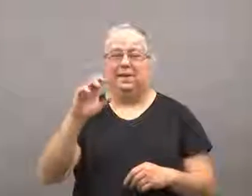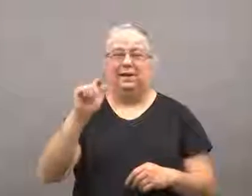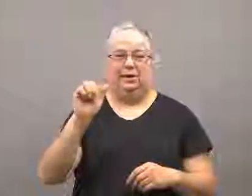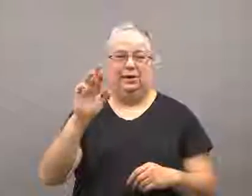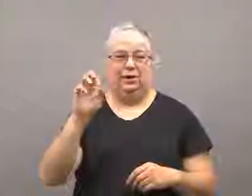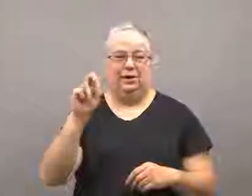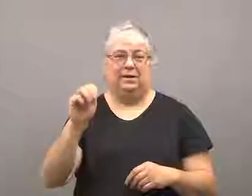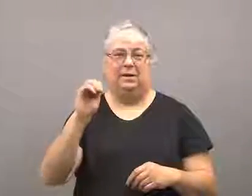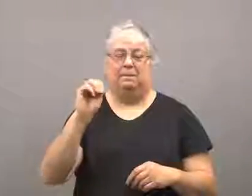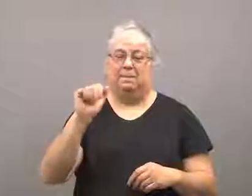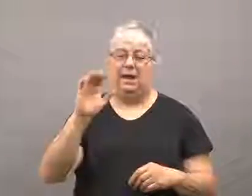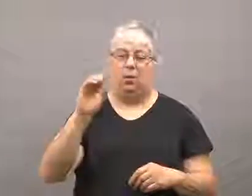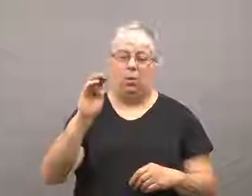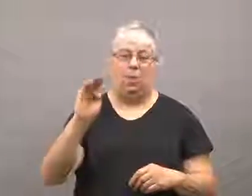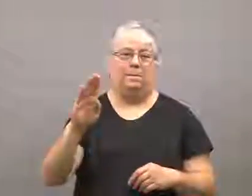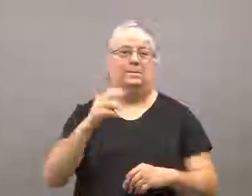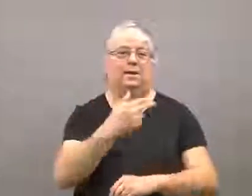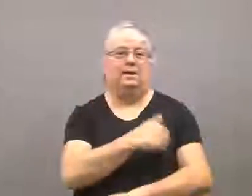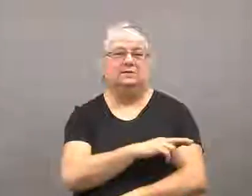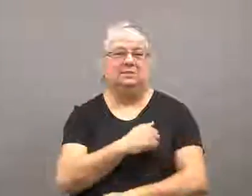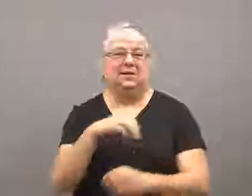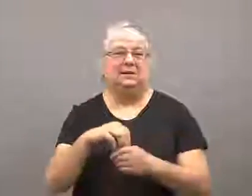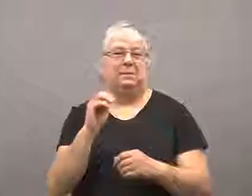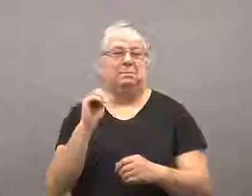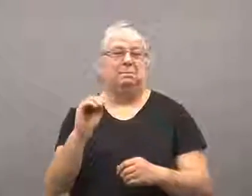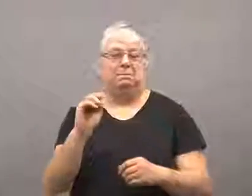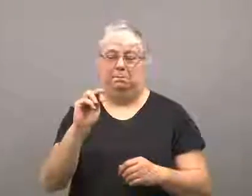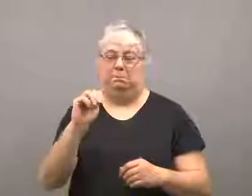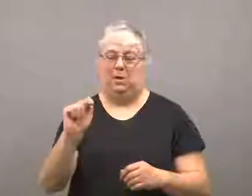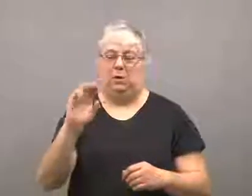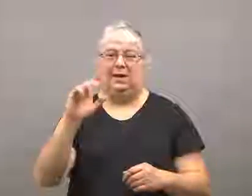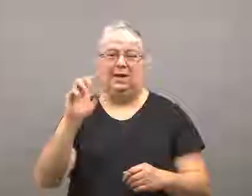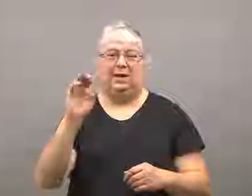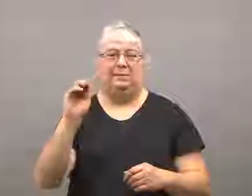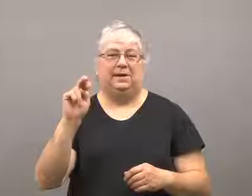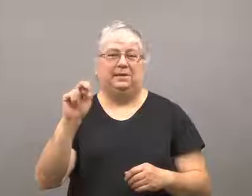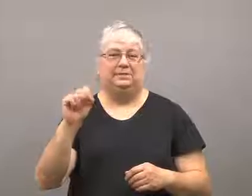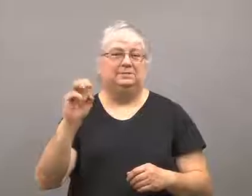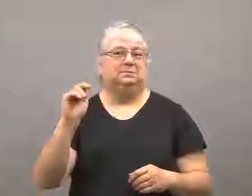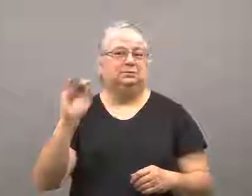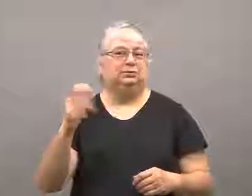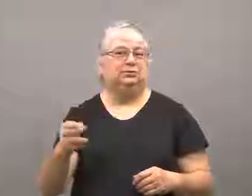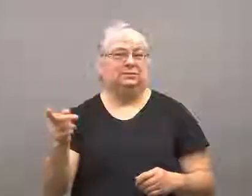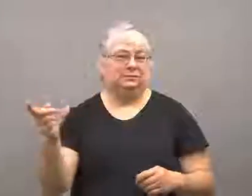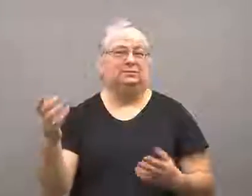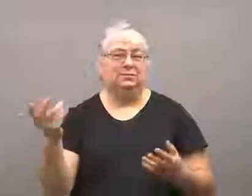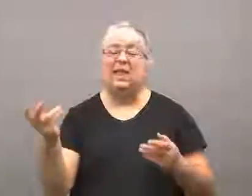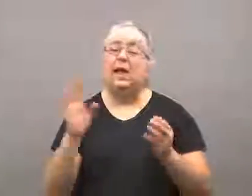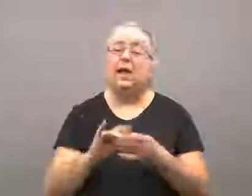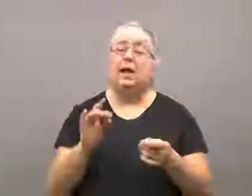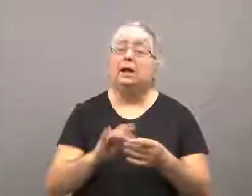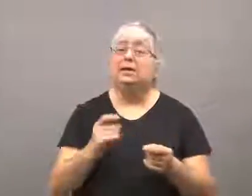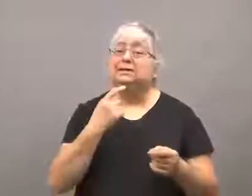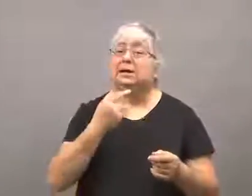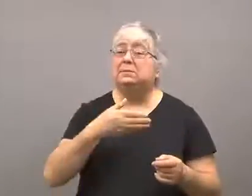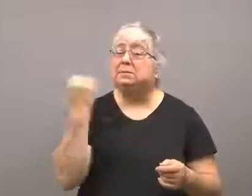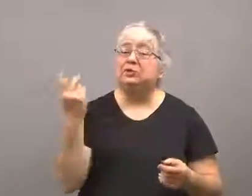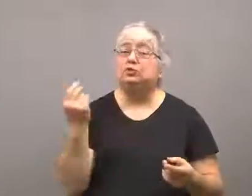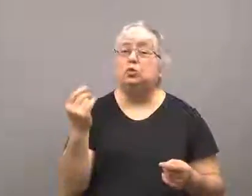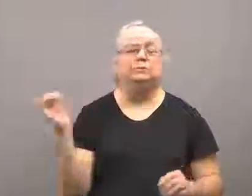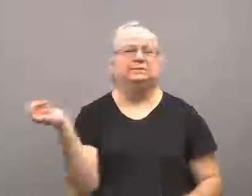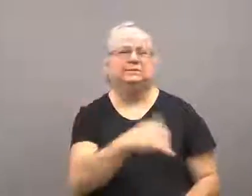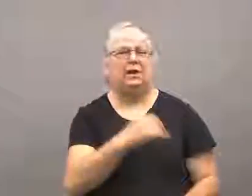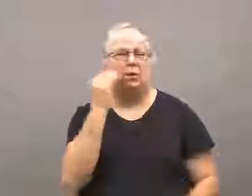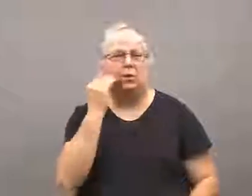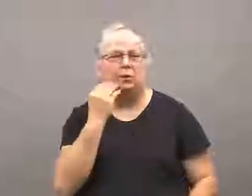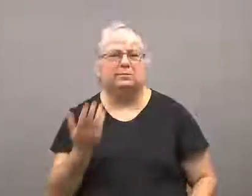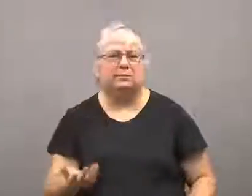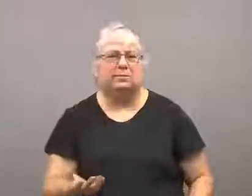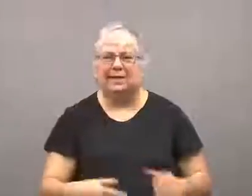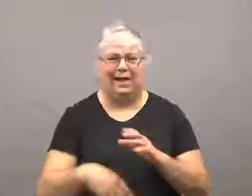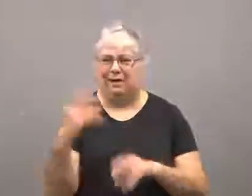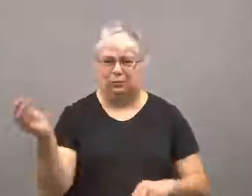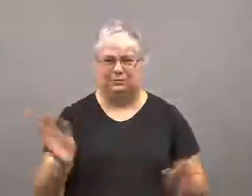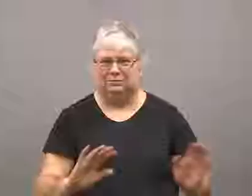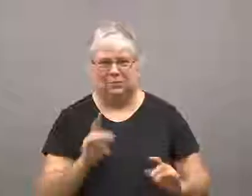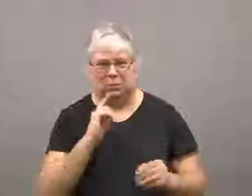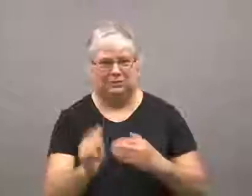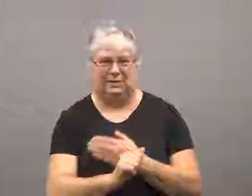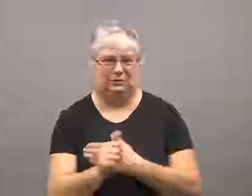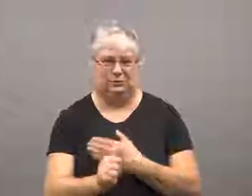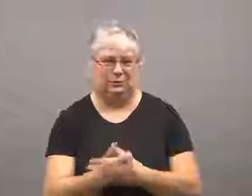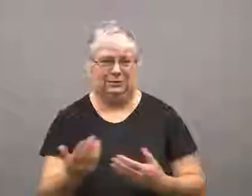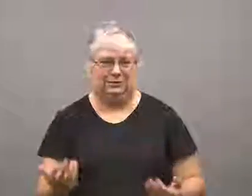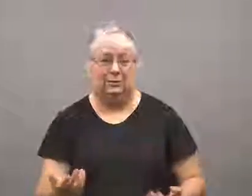McLaren Macomb hospital in Mt. Clemens, Michigan.